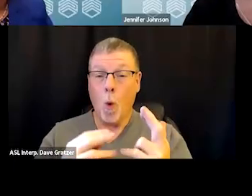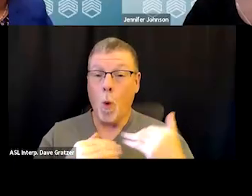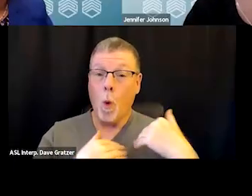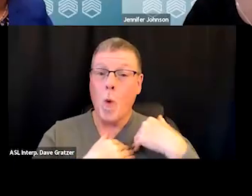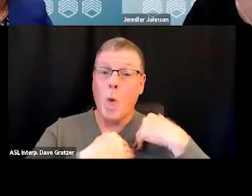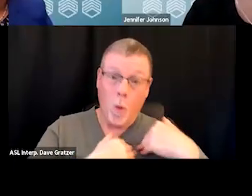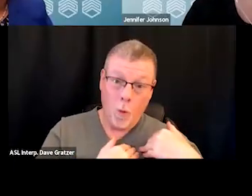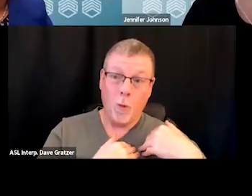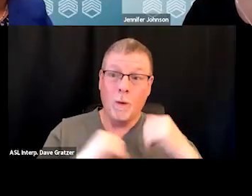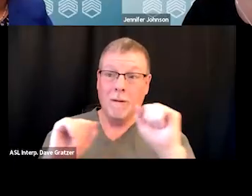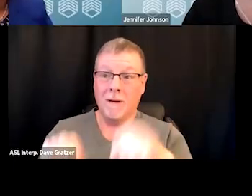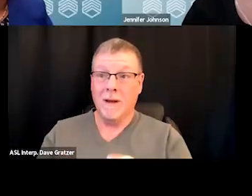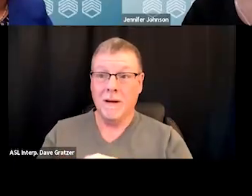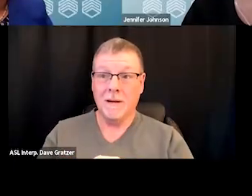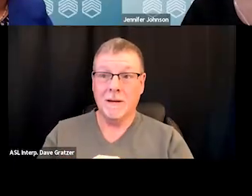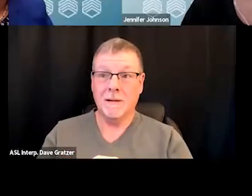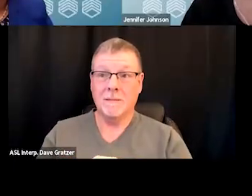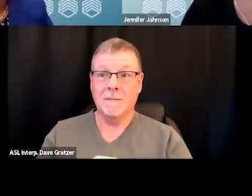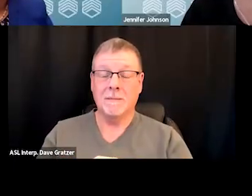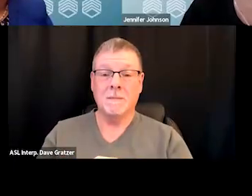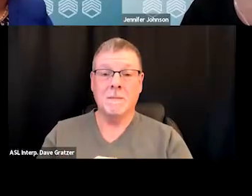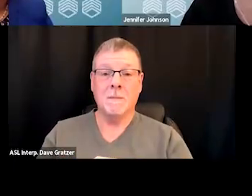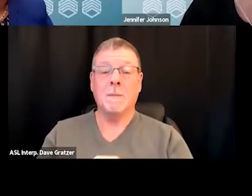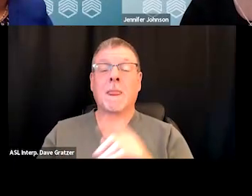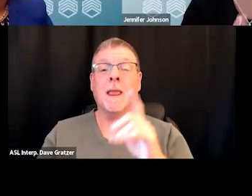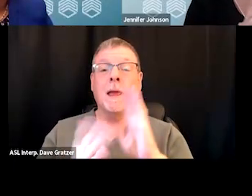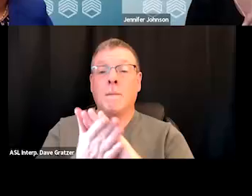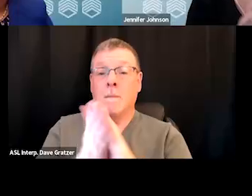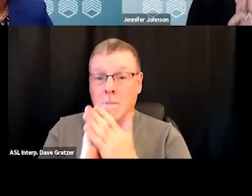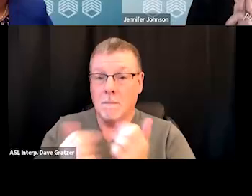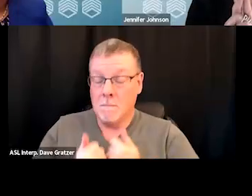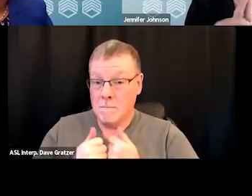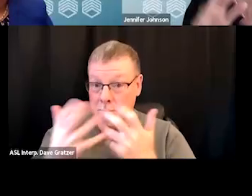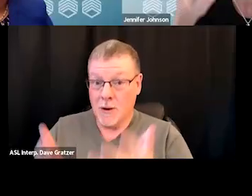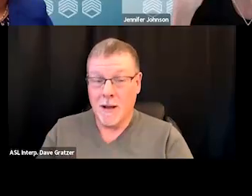And we can end up with burnout and compassion fatigue, which